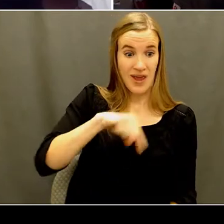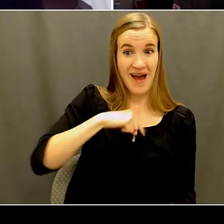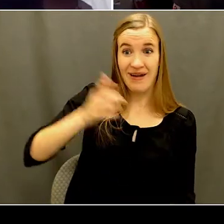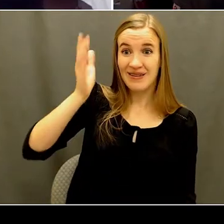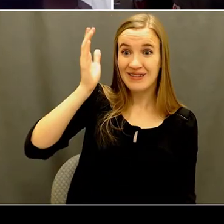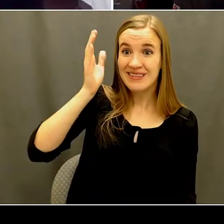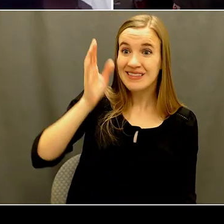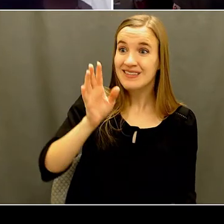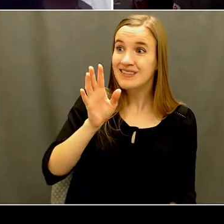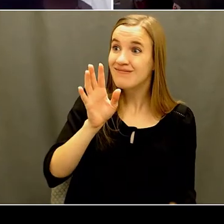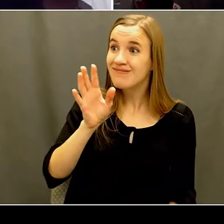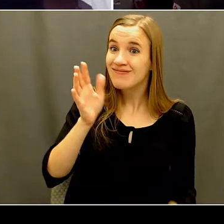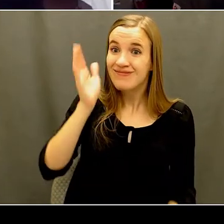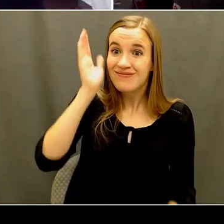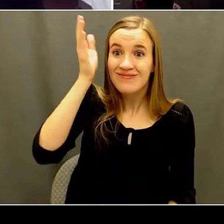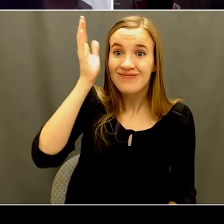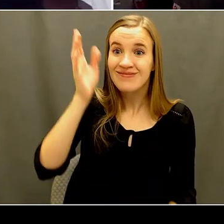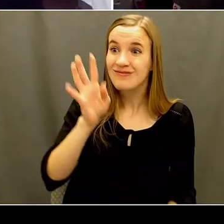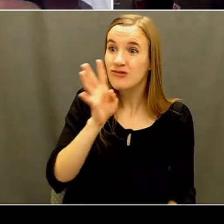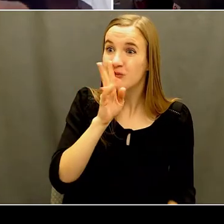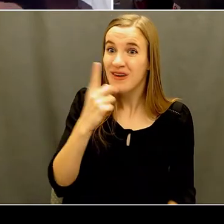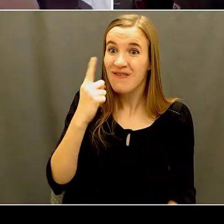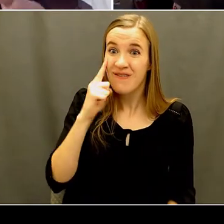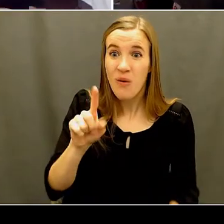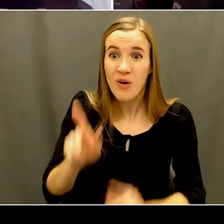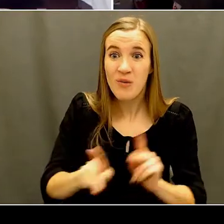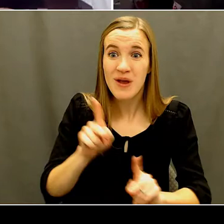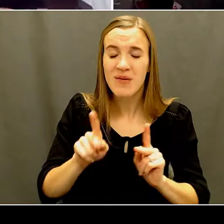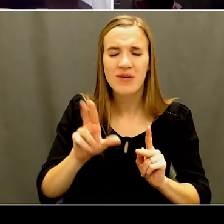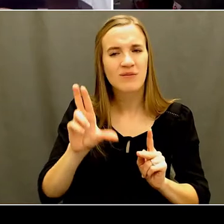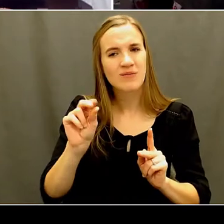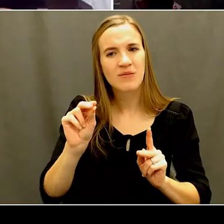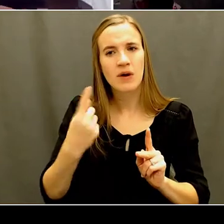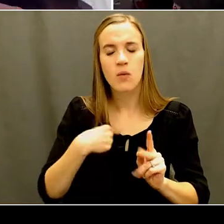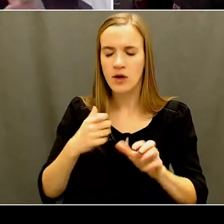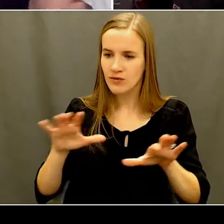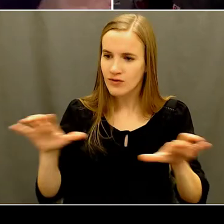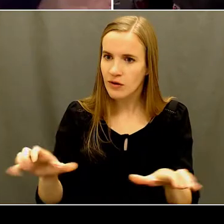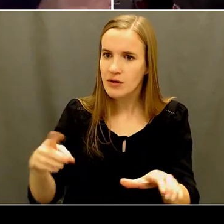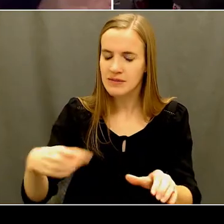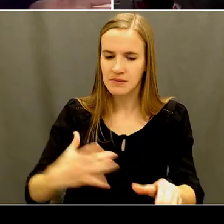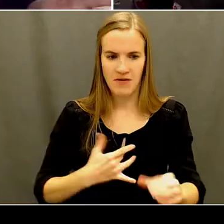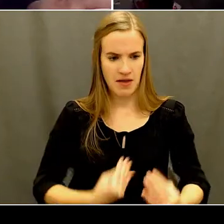something that drives me to this day. So from that point on, in my own way, and